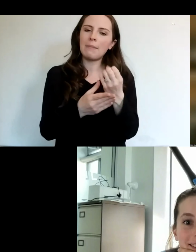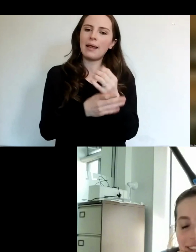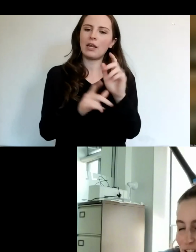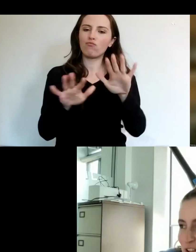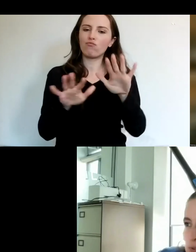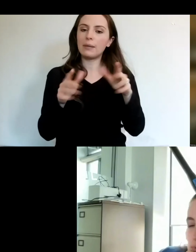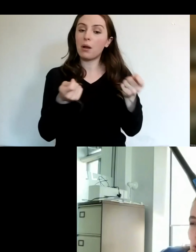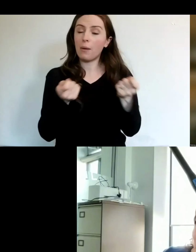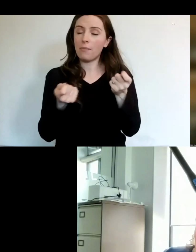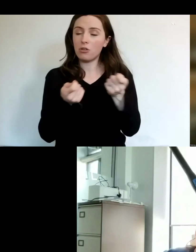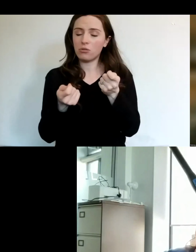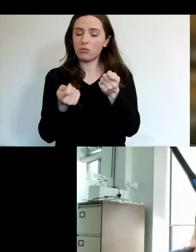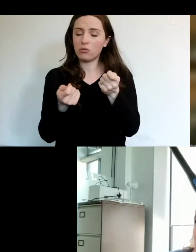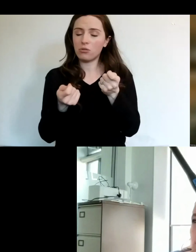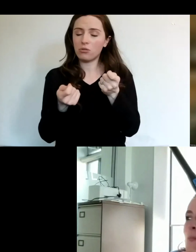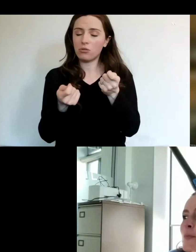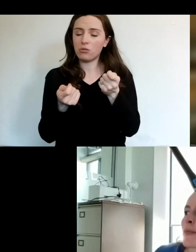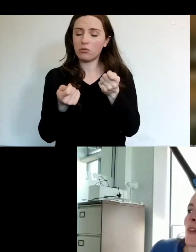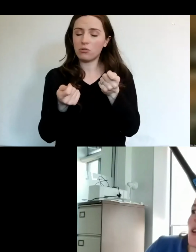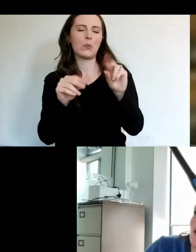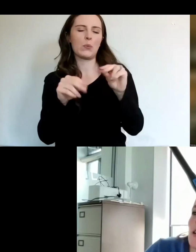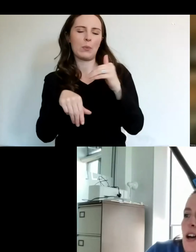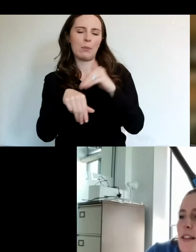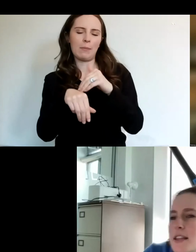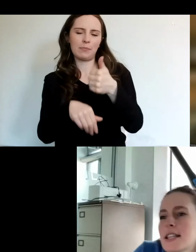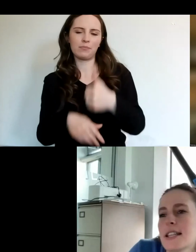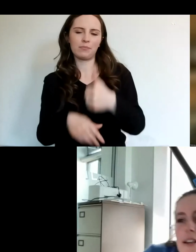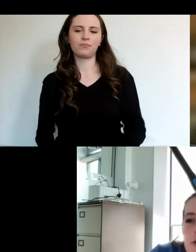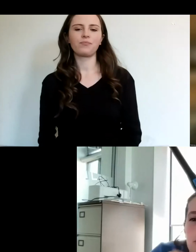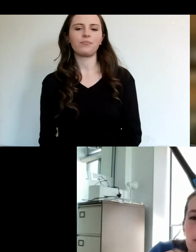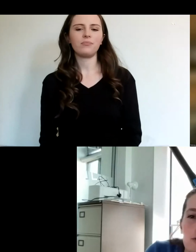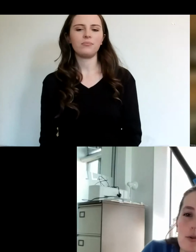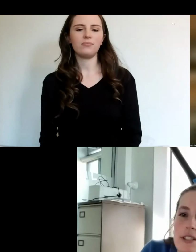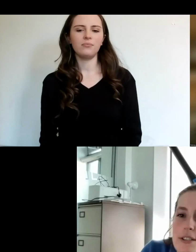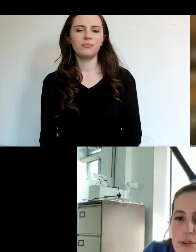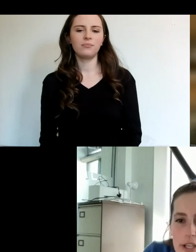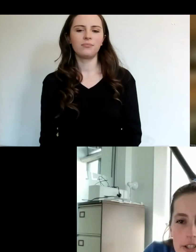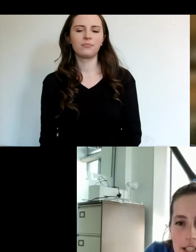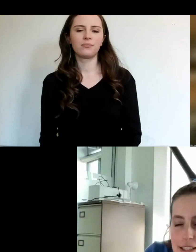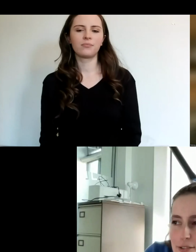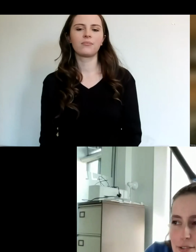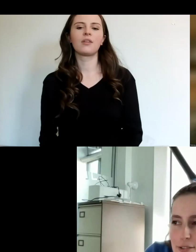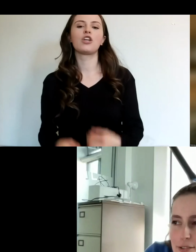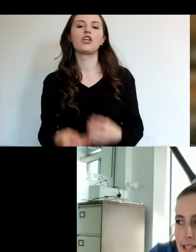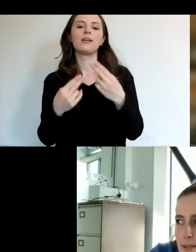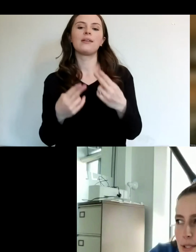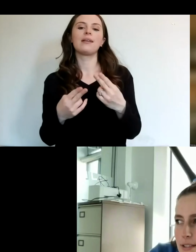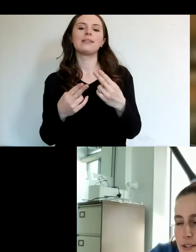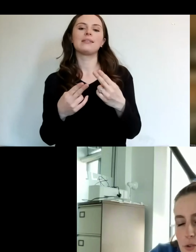LÉA: Yes, no problem. So, I think you need to differentiate it from accessibility.